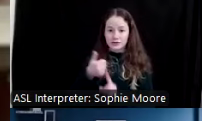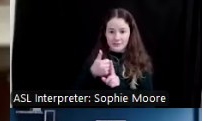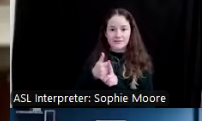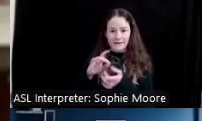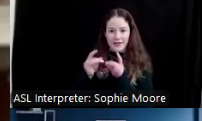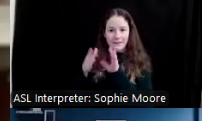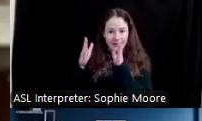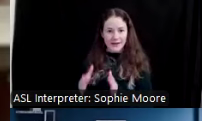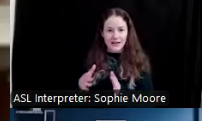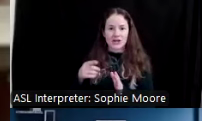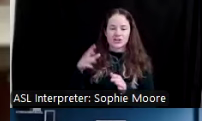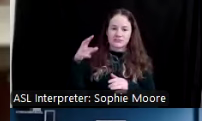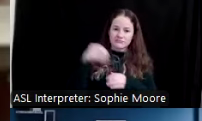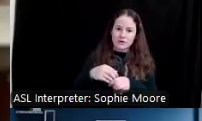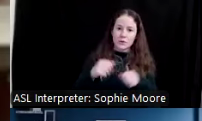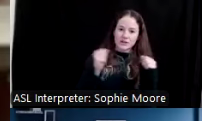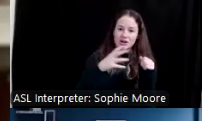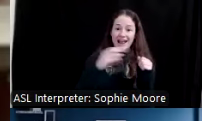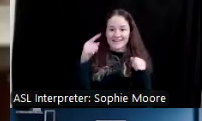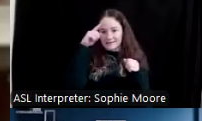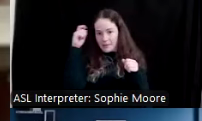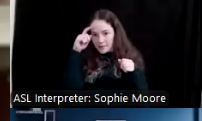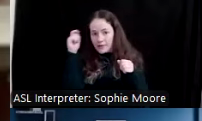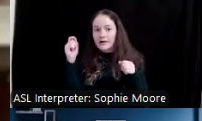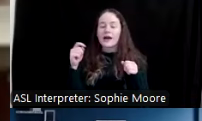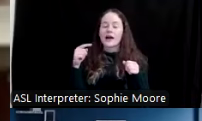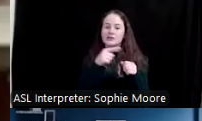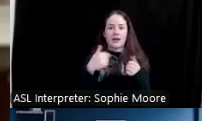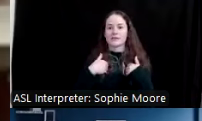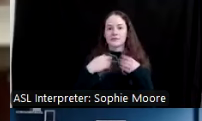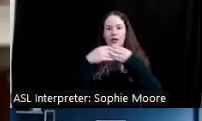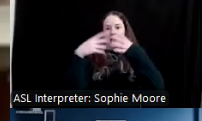number of medals to her name. So, this is a Kentuckian right here represented in a